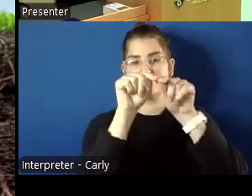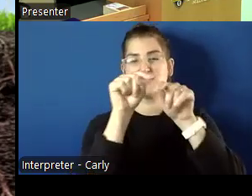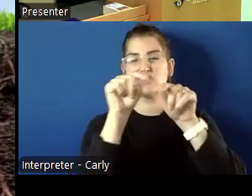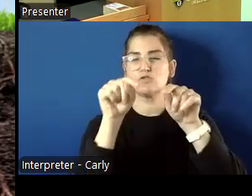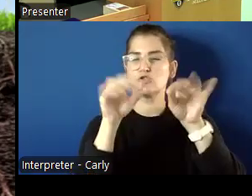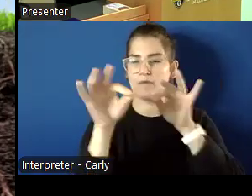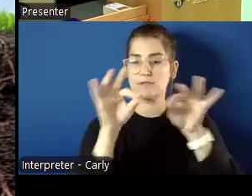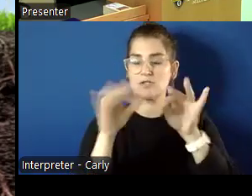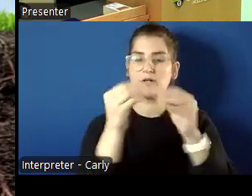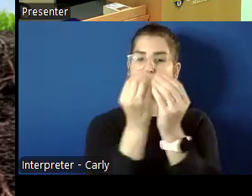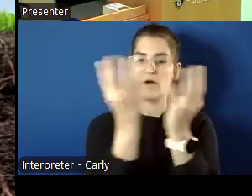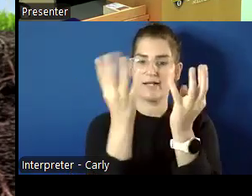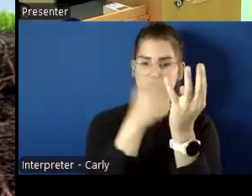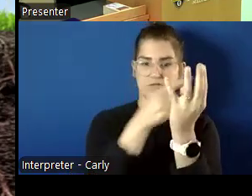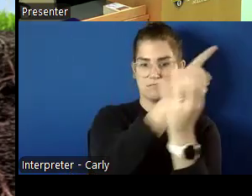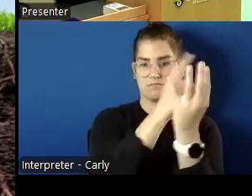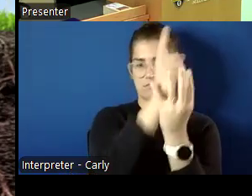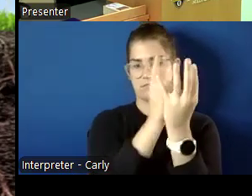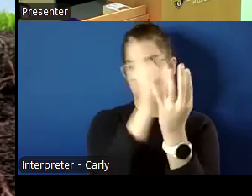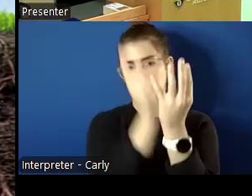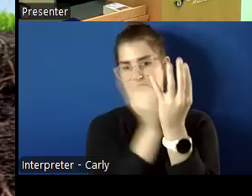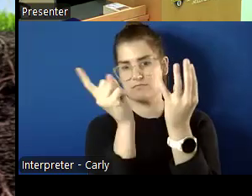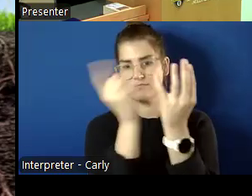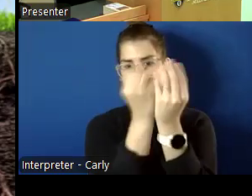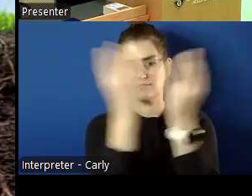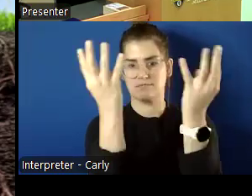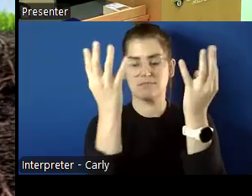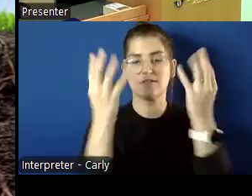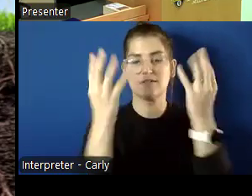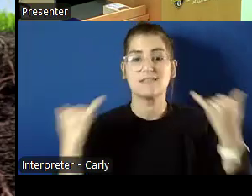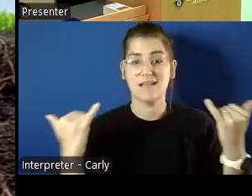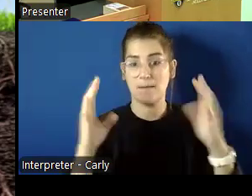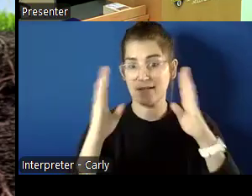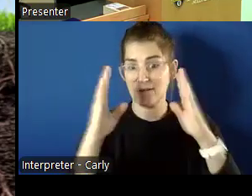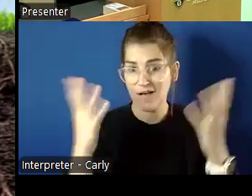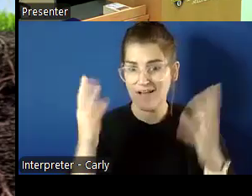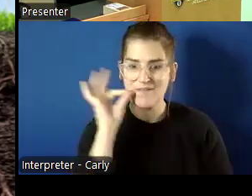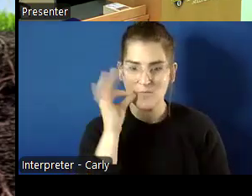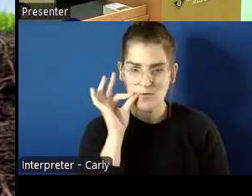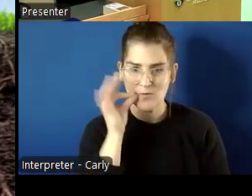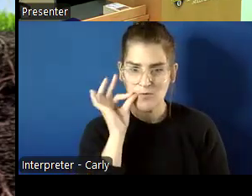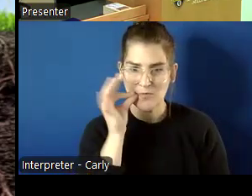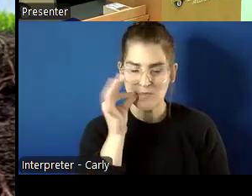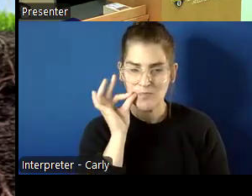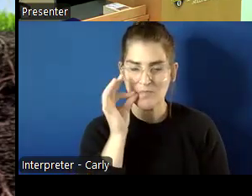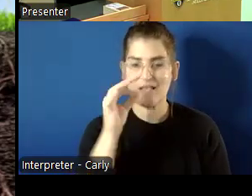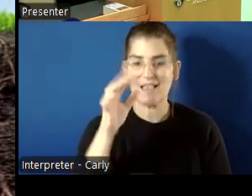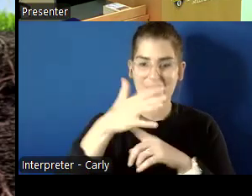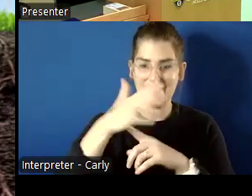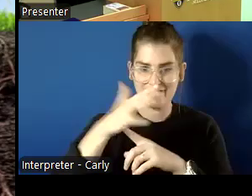But then you know what we pay most attention to is the fruit, the leaves and the fruit at the top